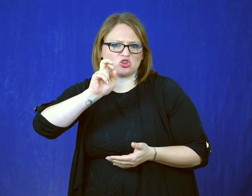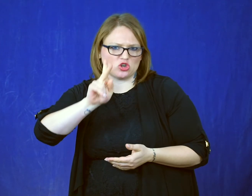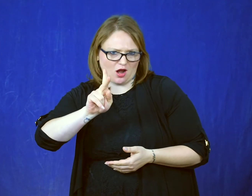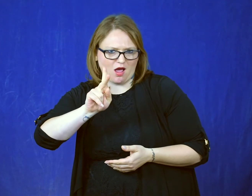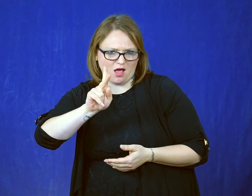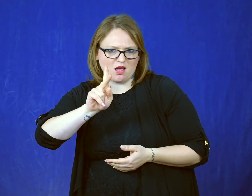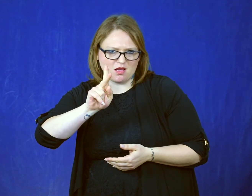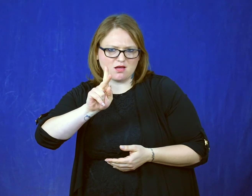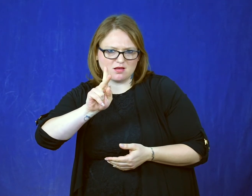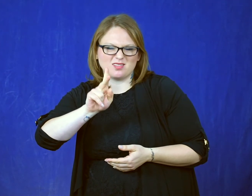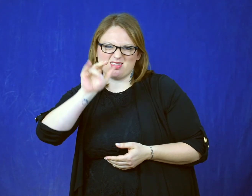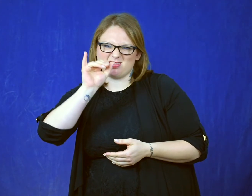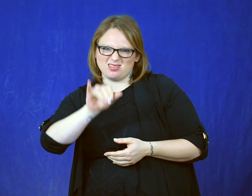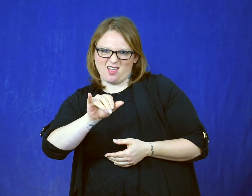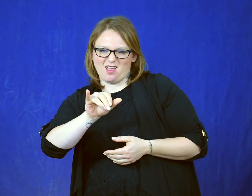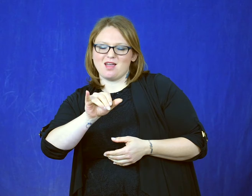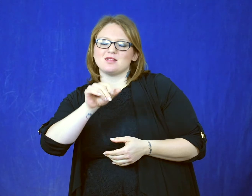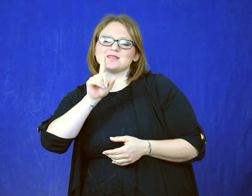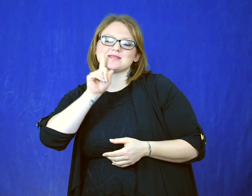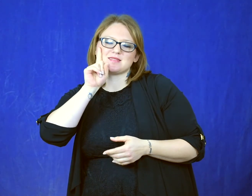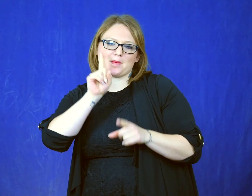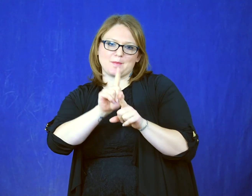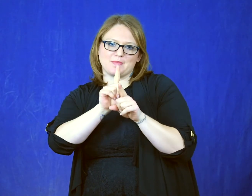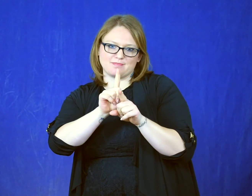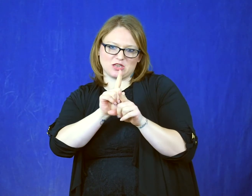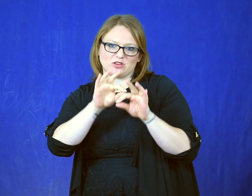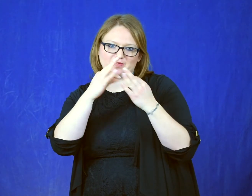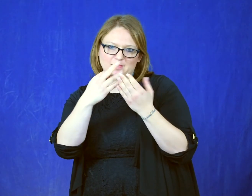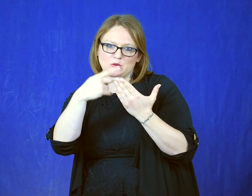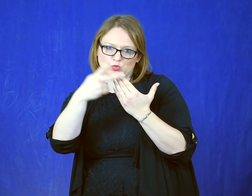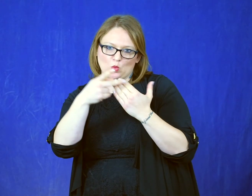contracts with Lifetrack Resources for the service.